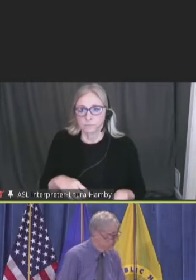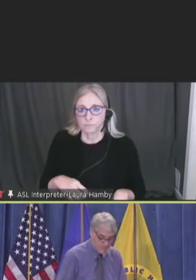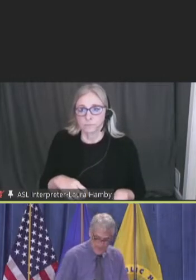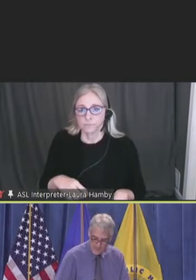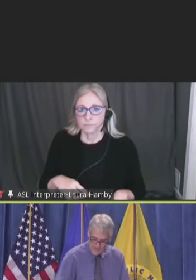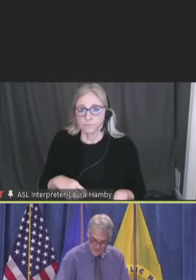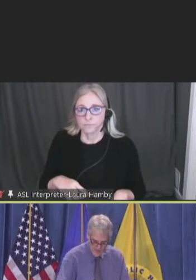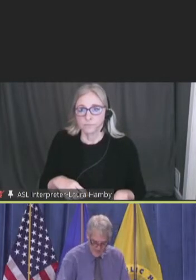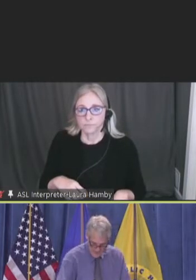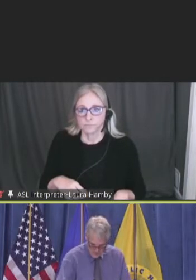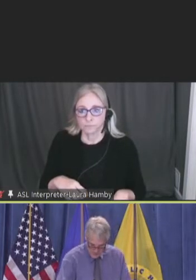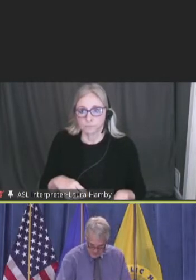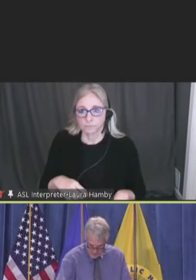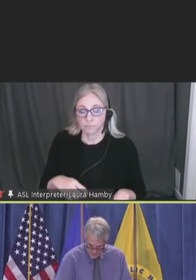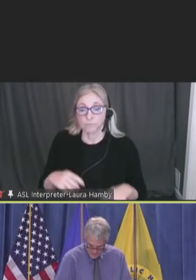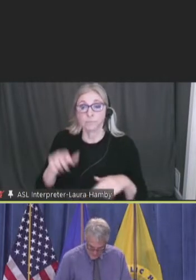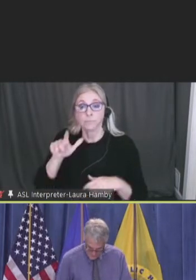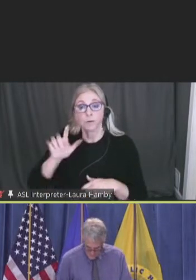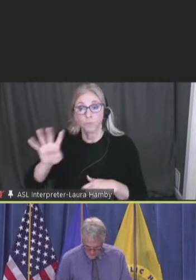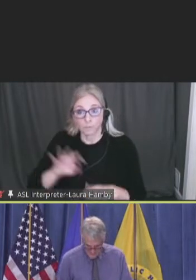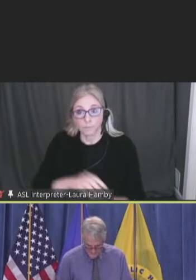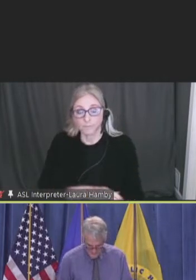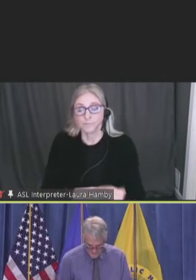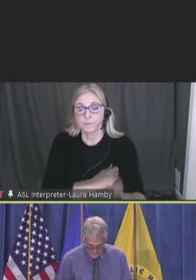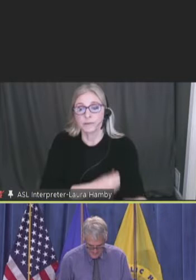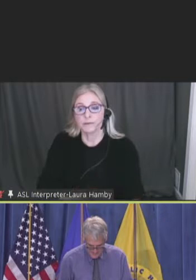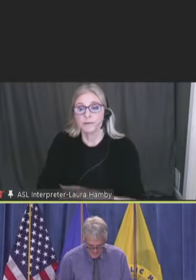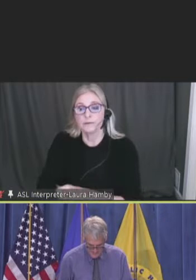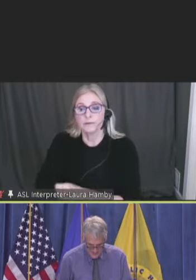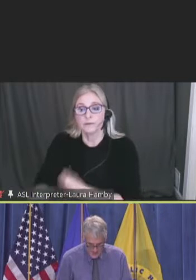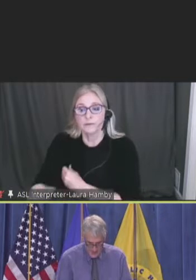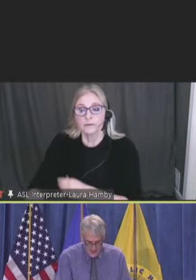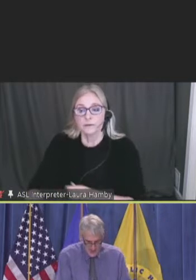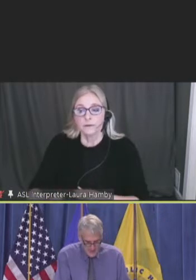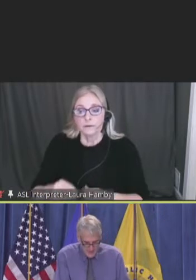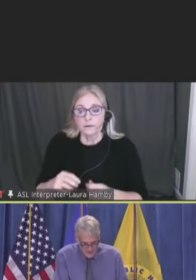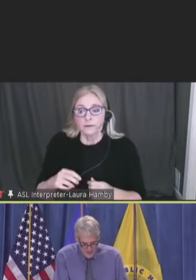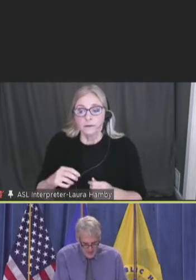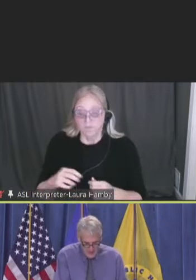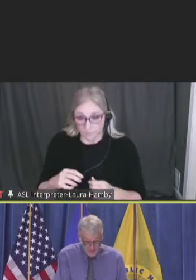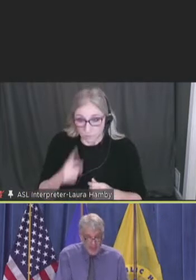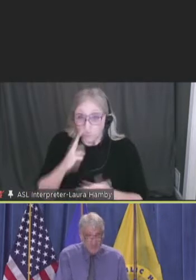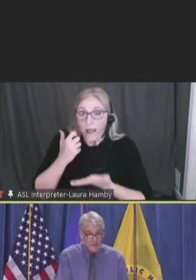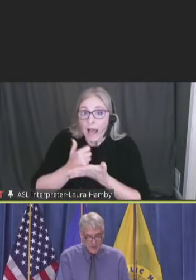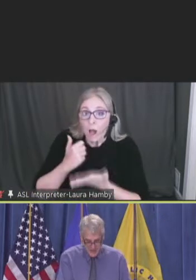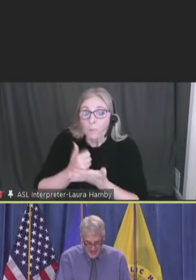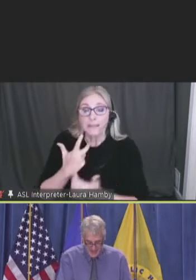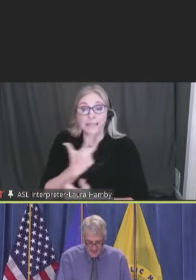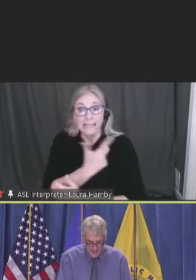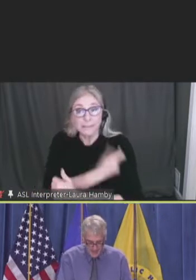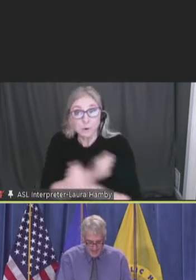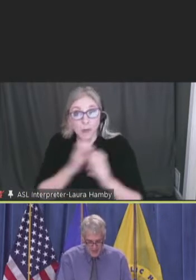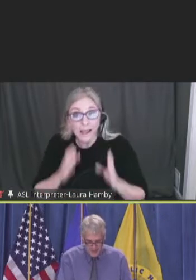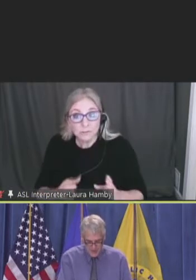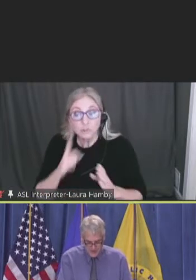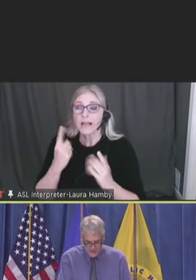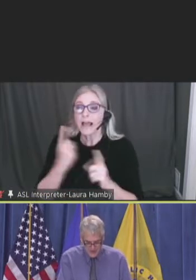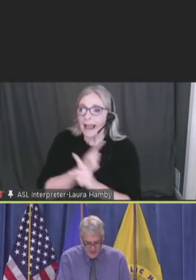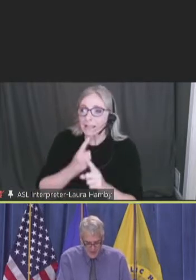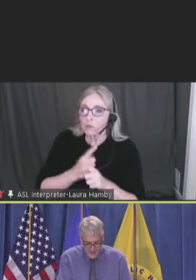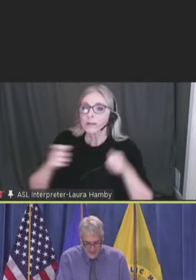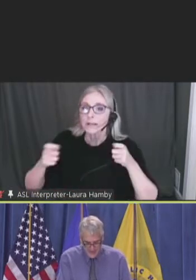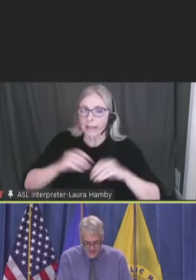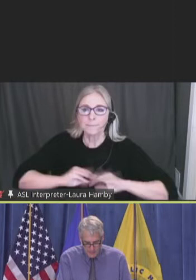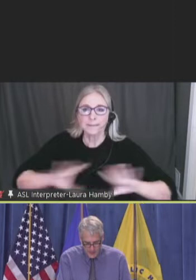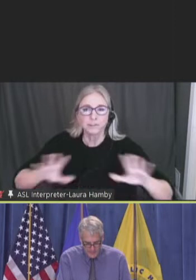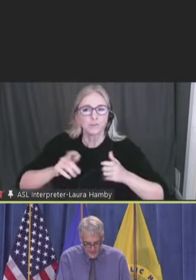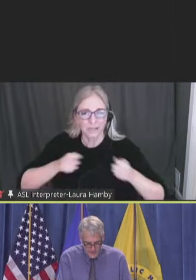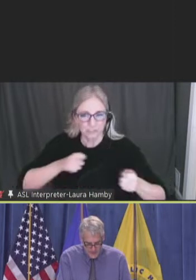Twenty-four, to assist immunizers in accurate administration, NVAC recommends continued